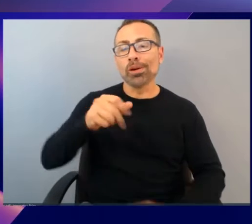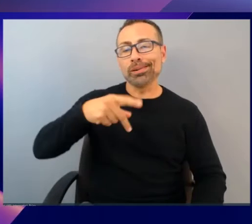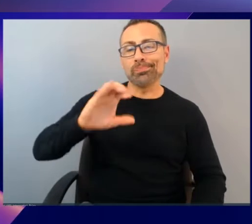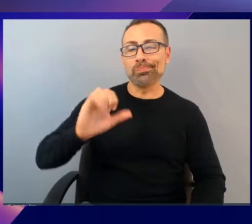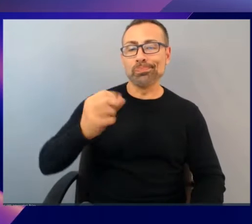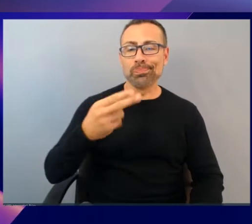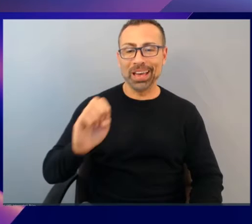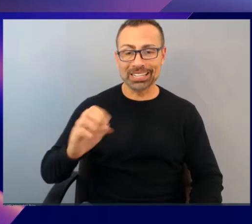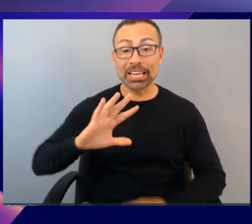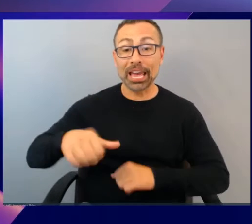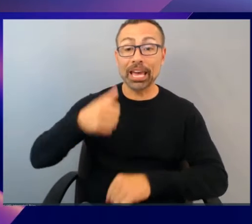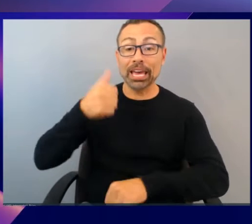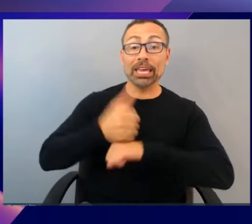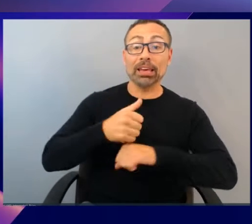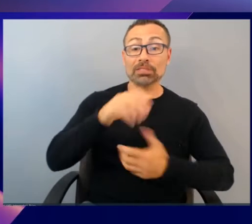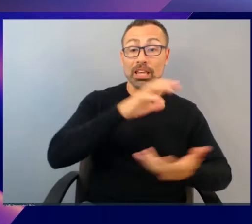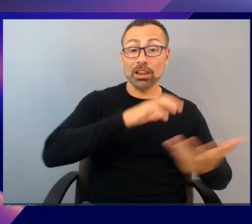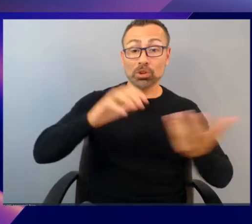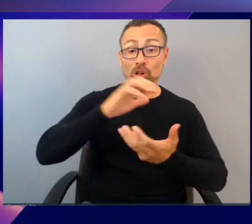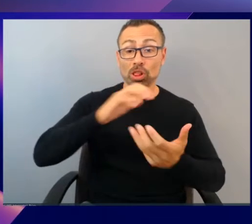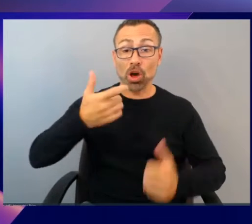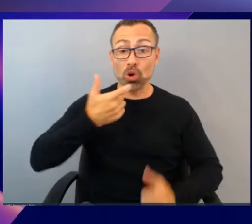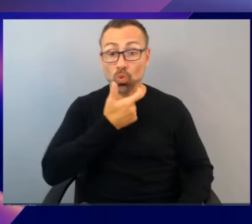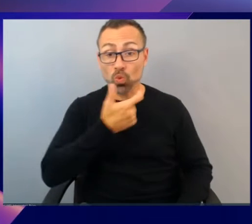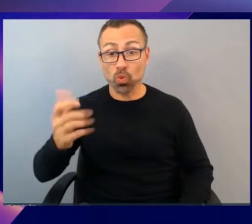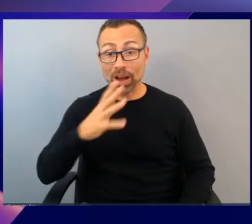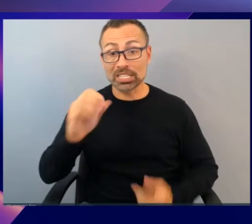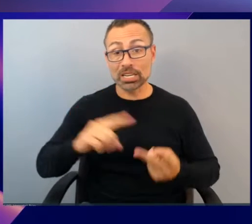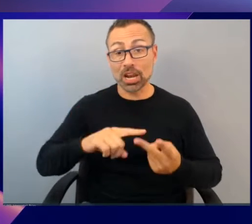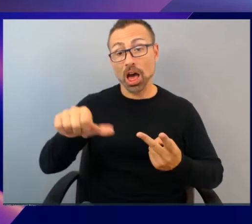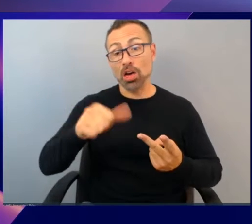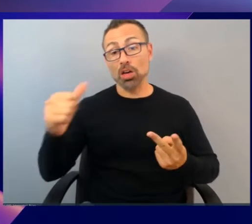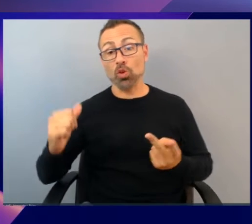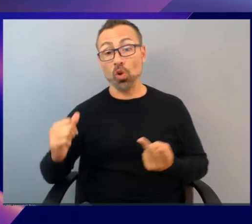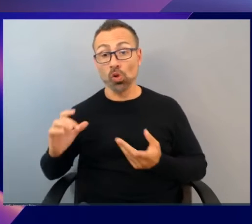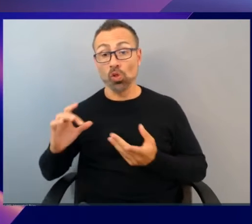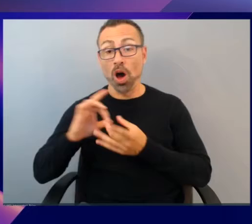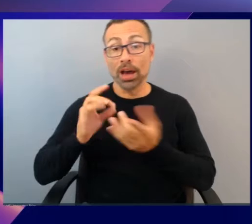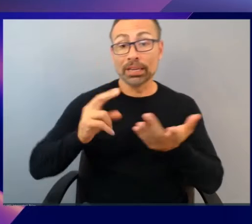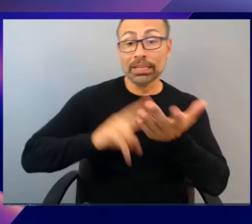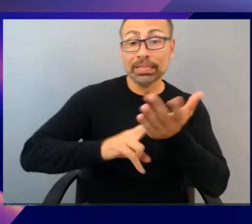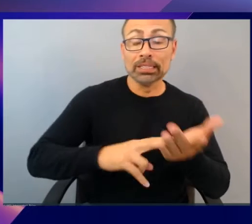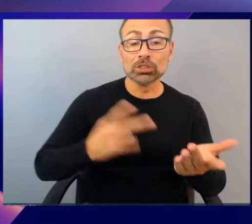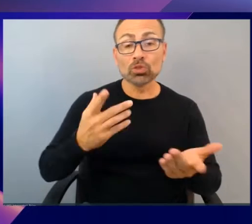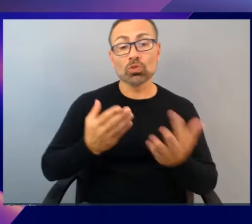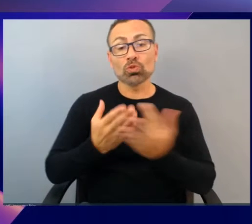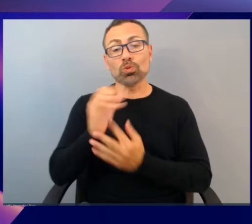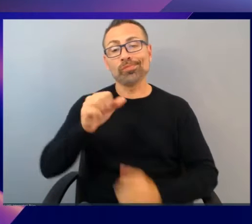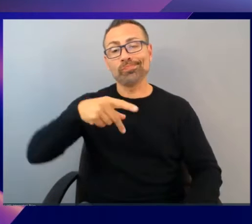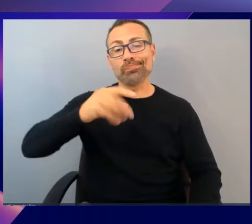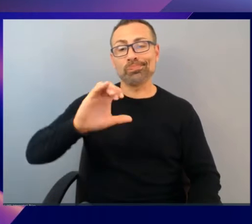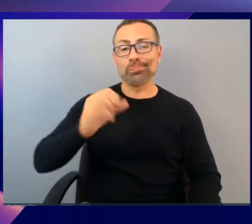and other logging capabilities to ingest logs from the Apache Web Server. And so the first example